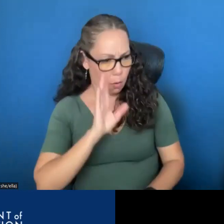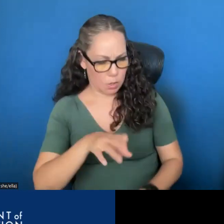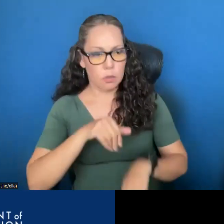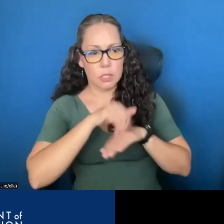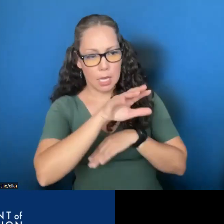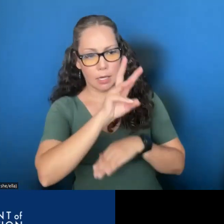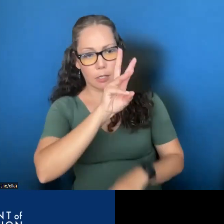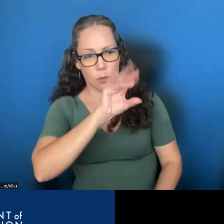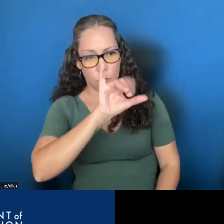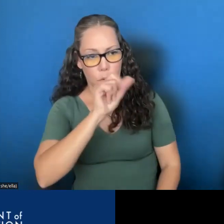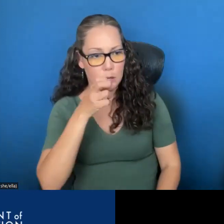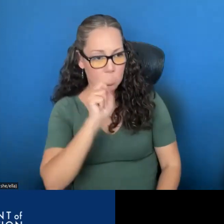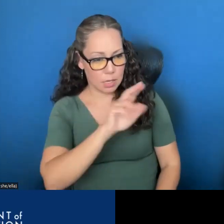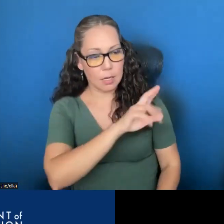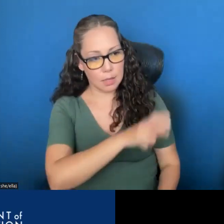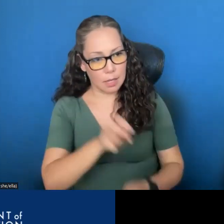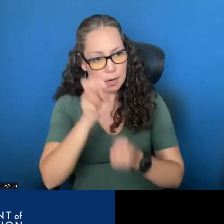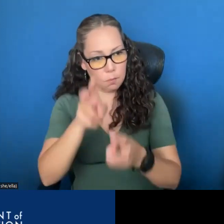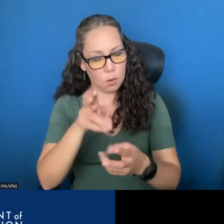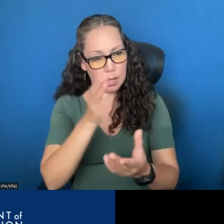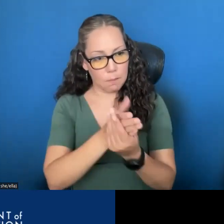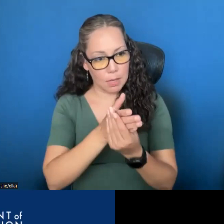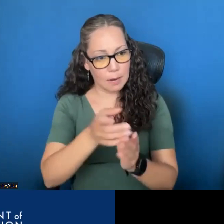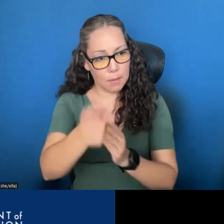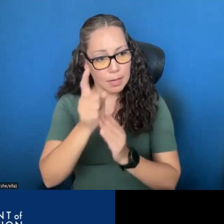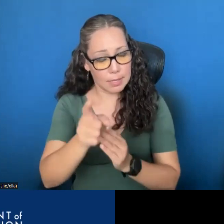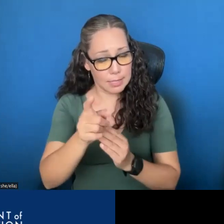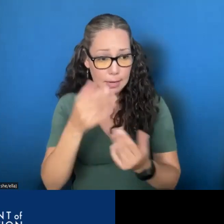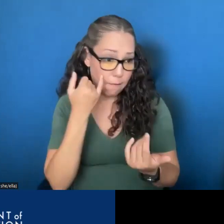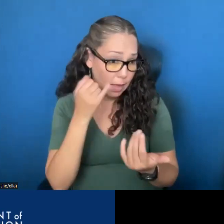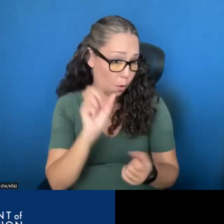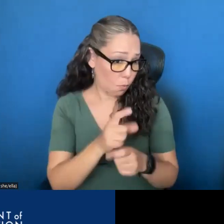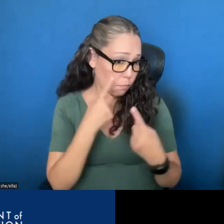over there and they can put it in the meeting uh minutes if that makes if that works for you thank